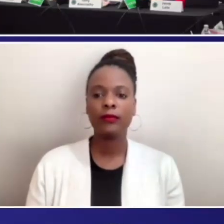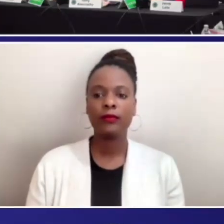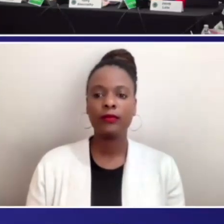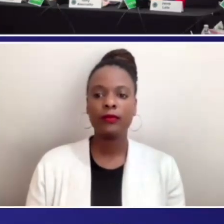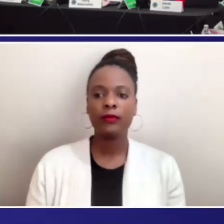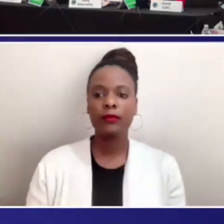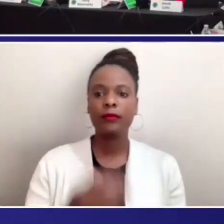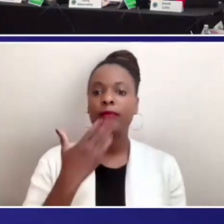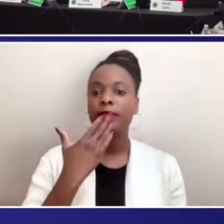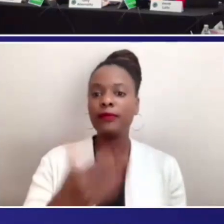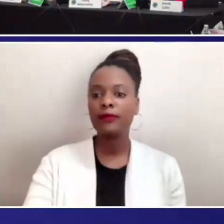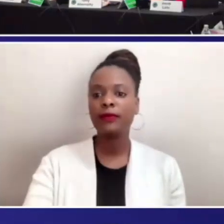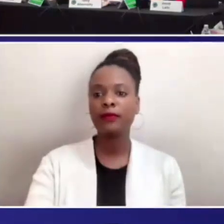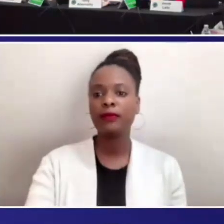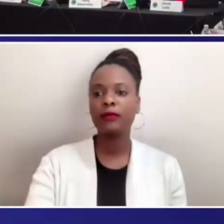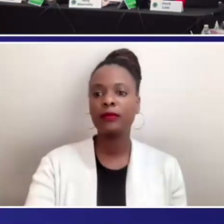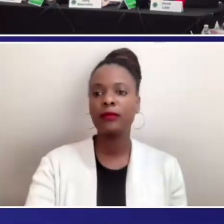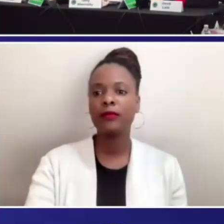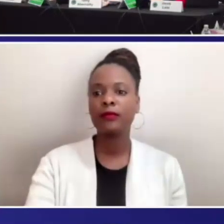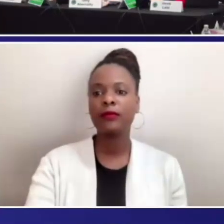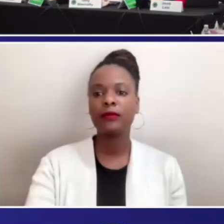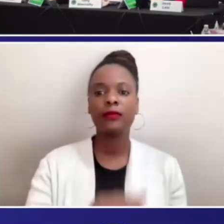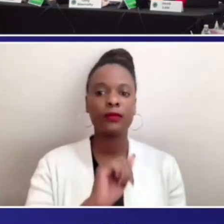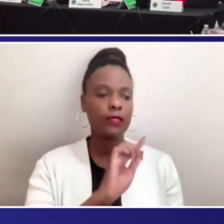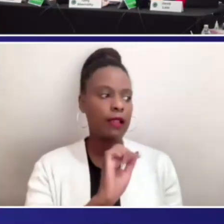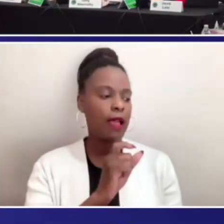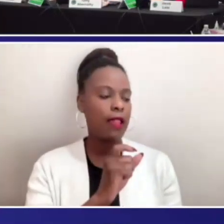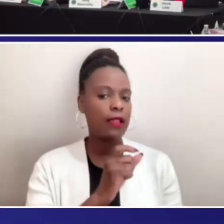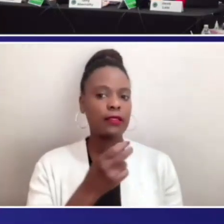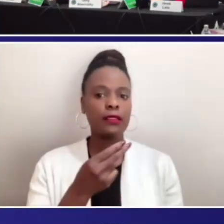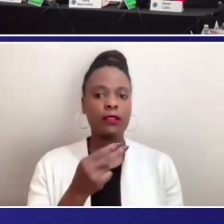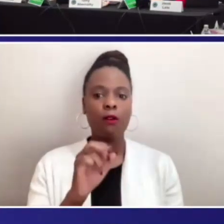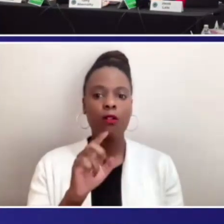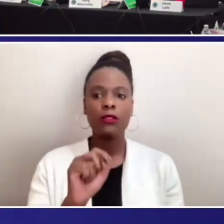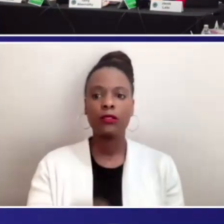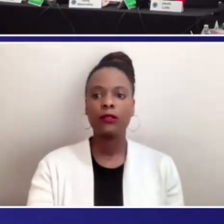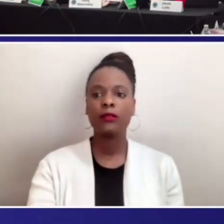Thank you. Alex Holt. So first of all, if Congress is listening,